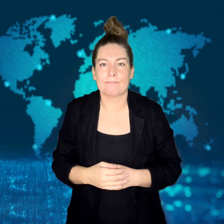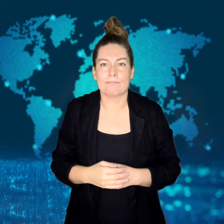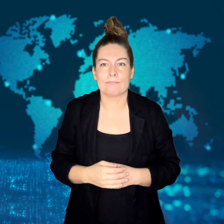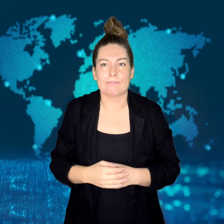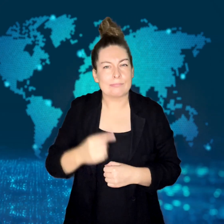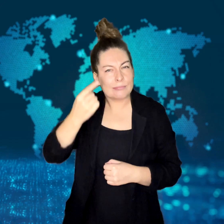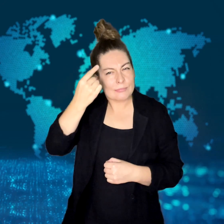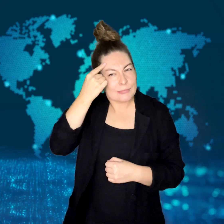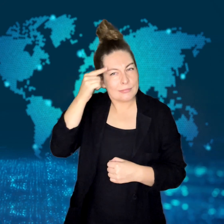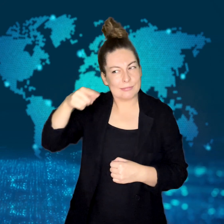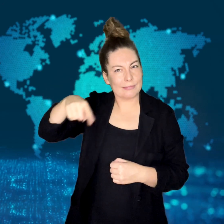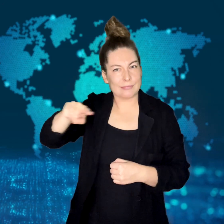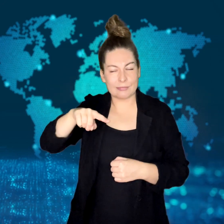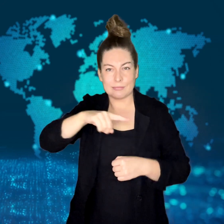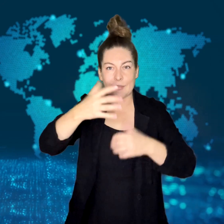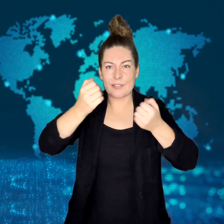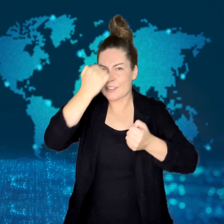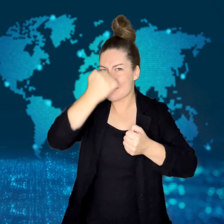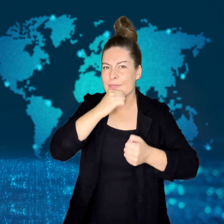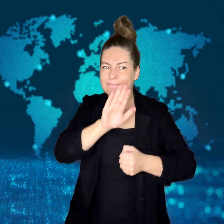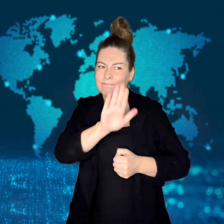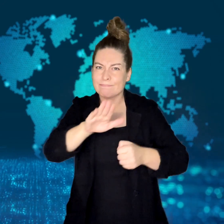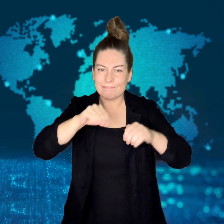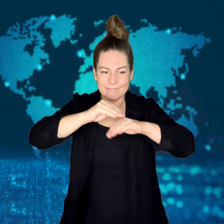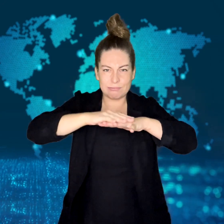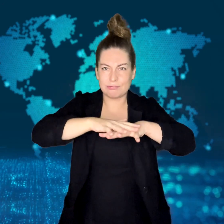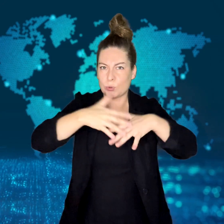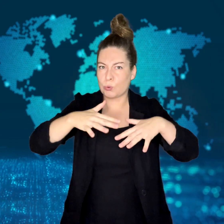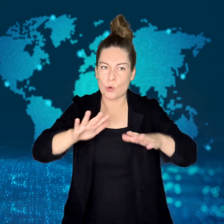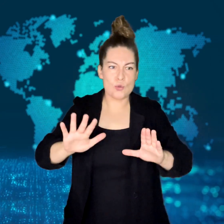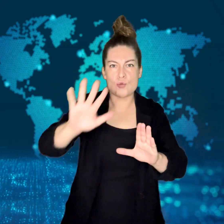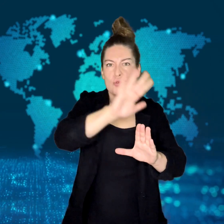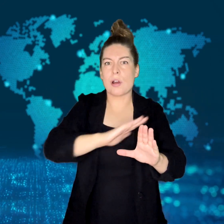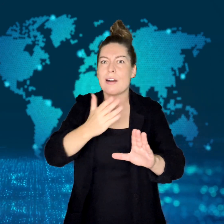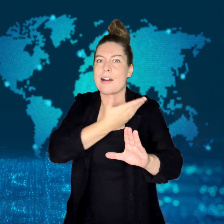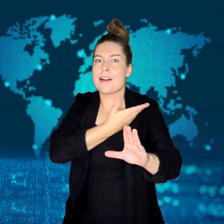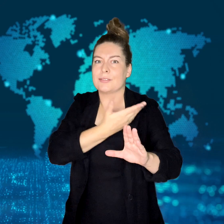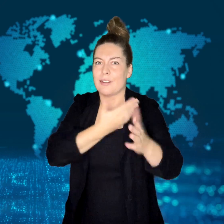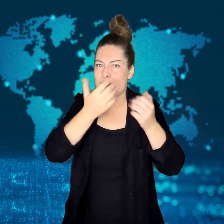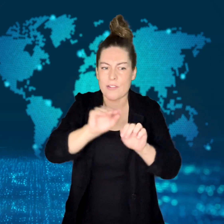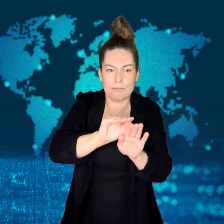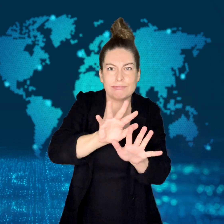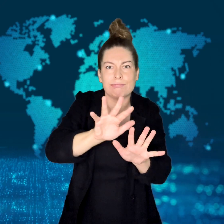That network appears to connect locations all over the Gaza Strip.